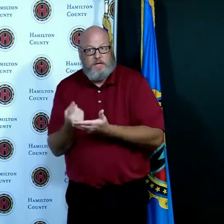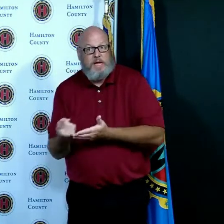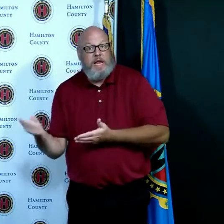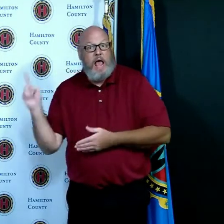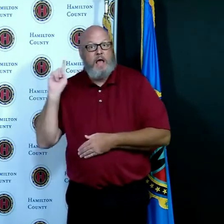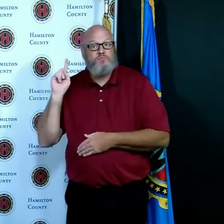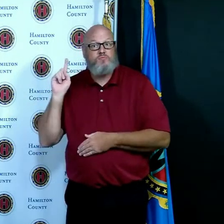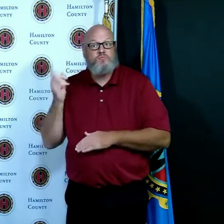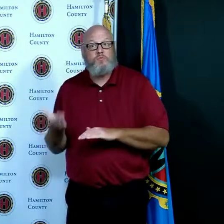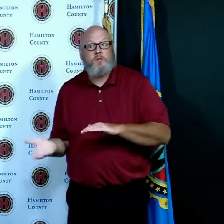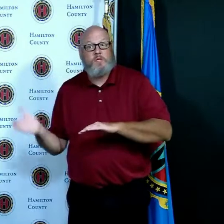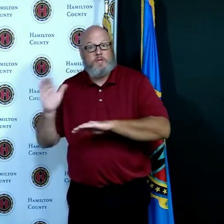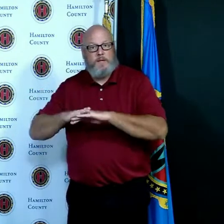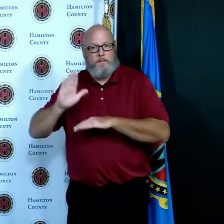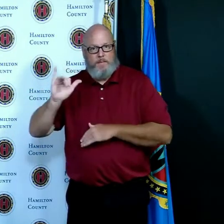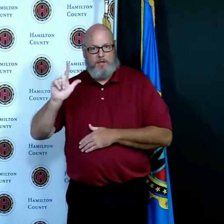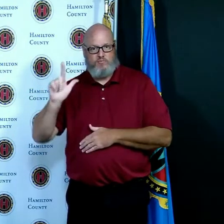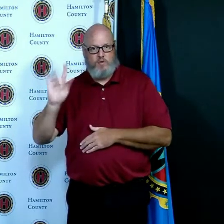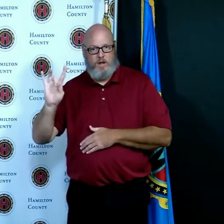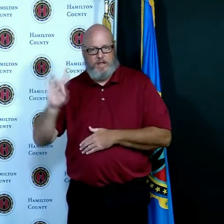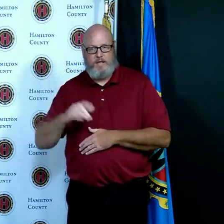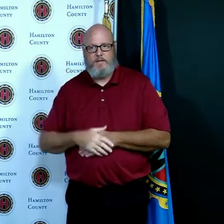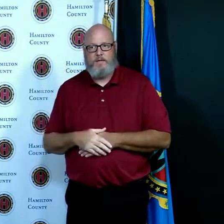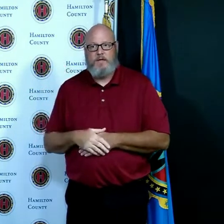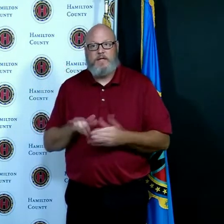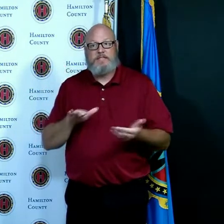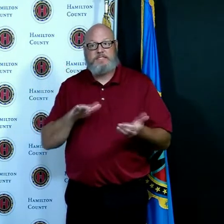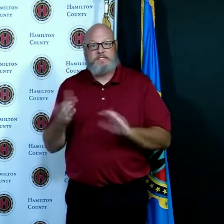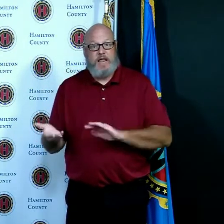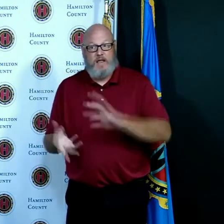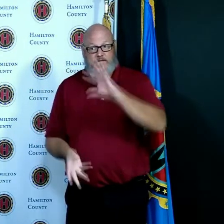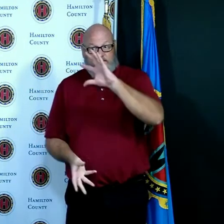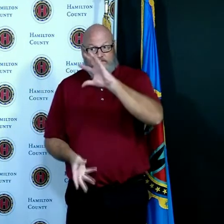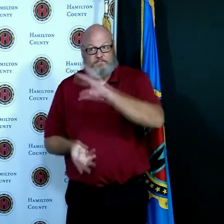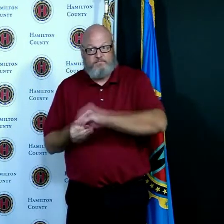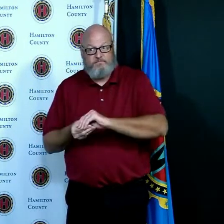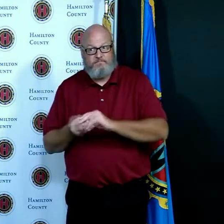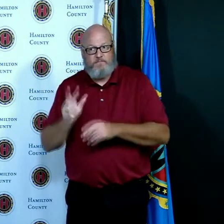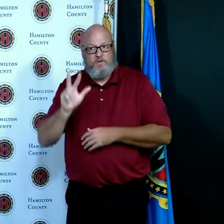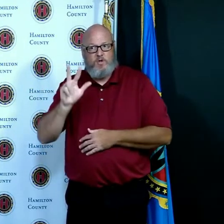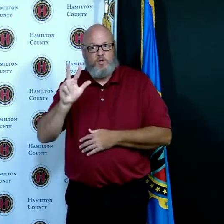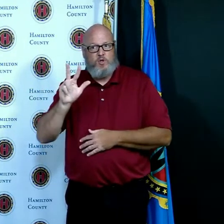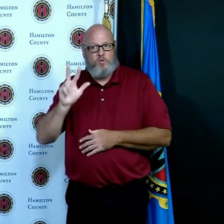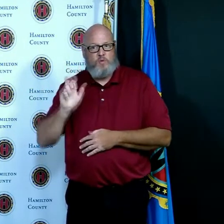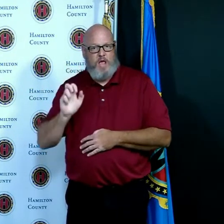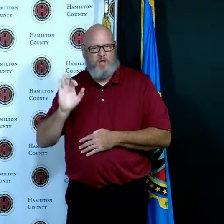County stands at 309 the increase from last week is 7.